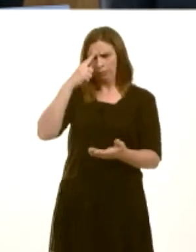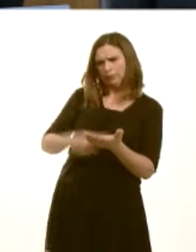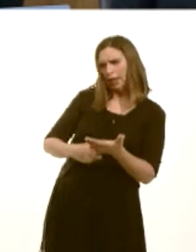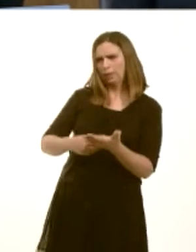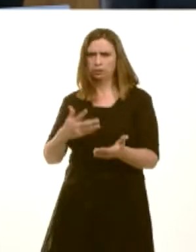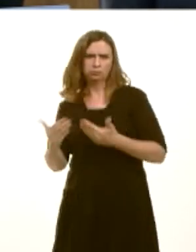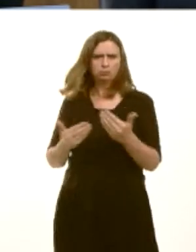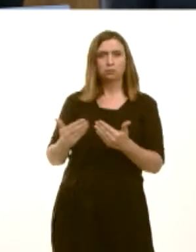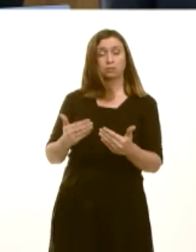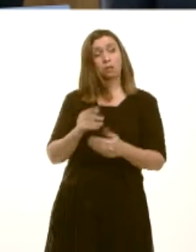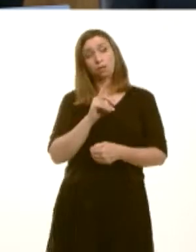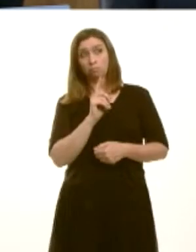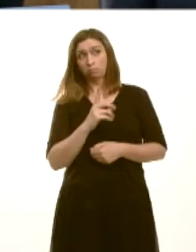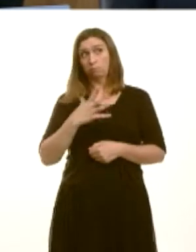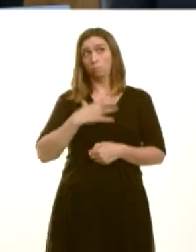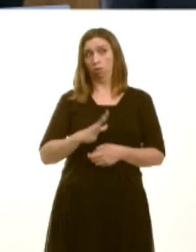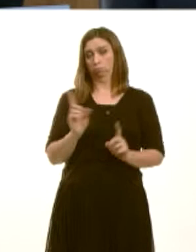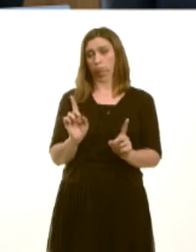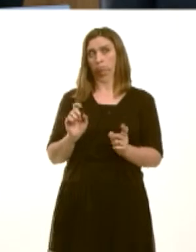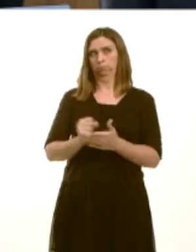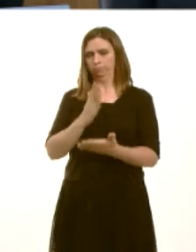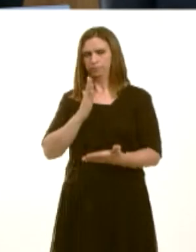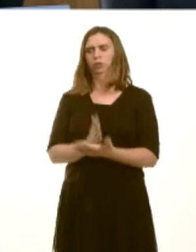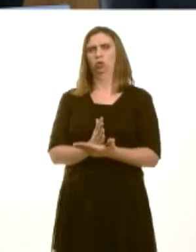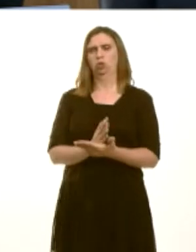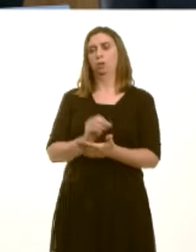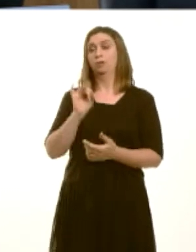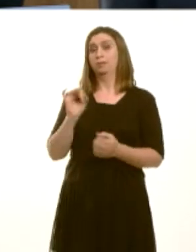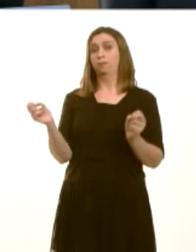there. But be in no doubt: we want to make sure that the Severn bridge tolls are within